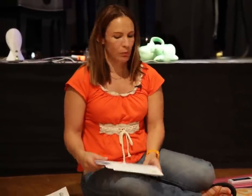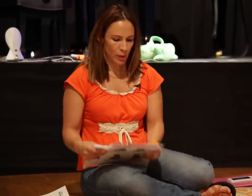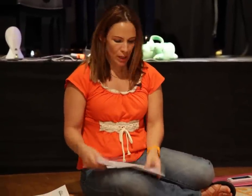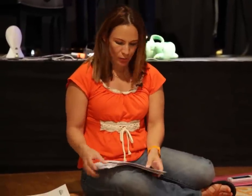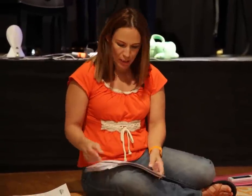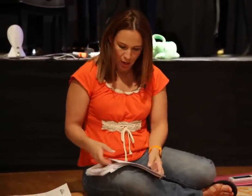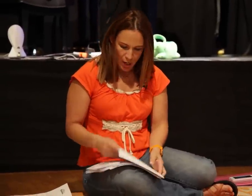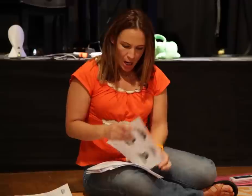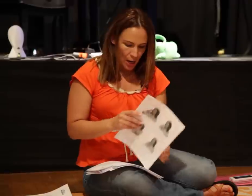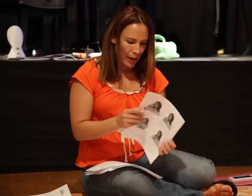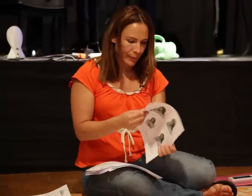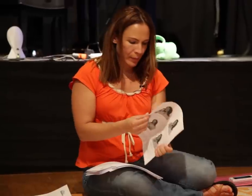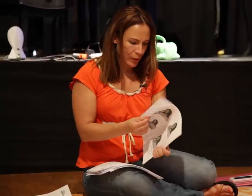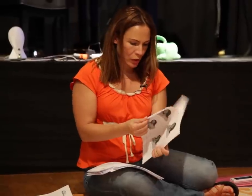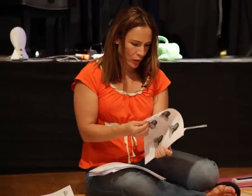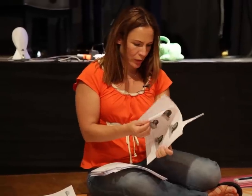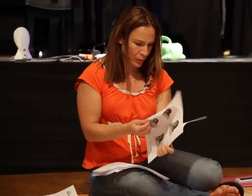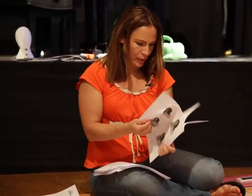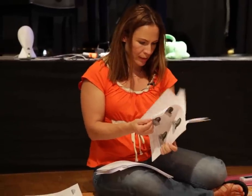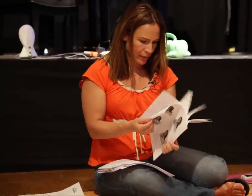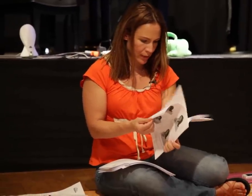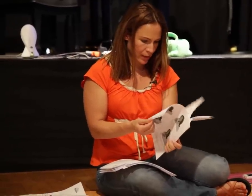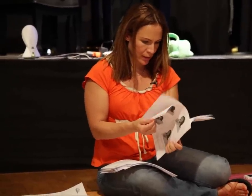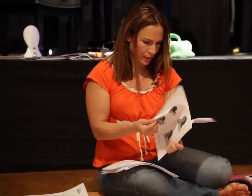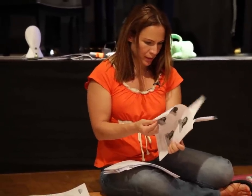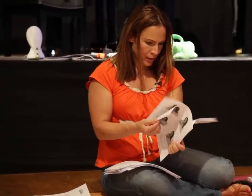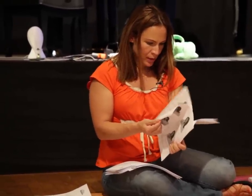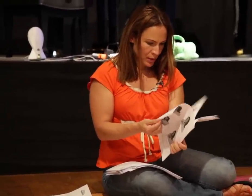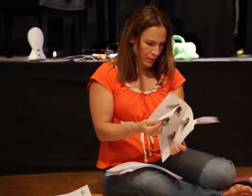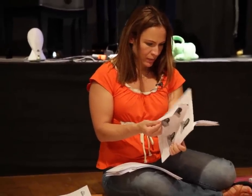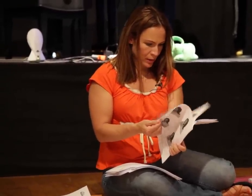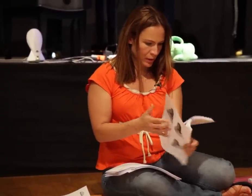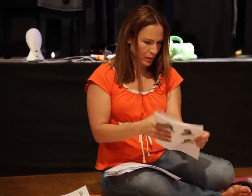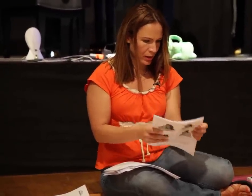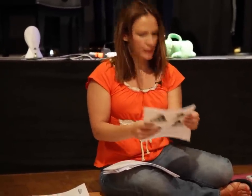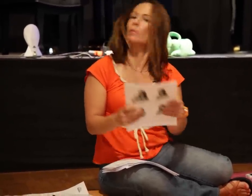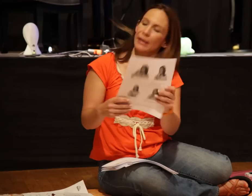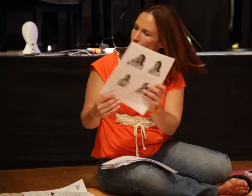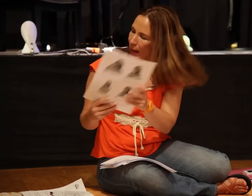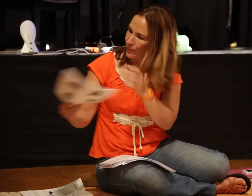so that's what we're working on right now. All right, let me make sure. This one I thought didn't… that is complete. Okay.